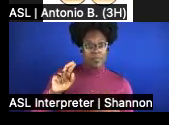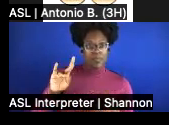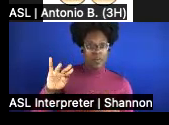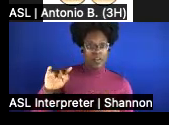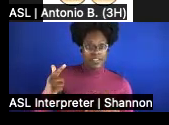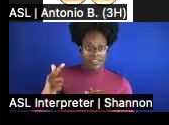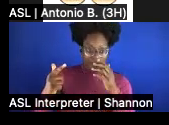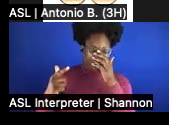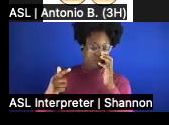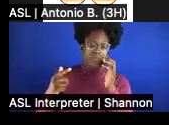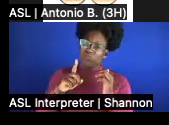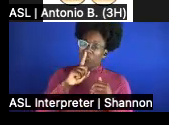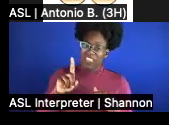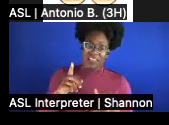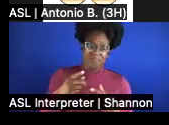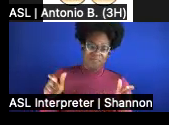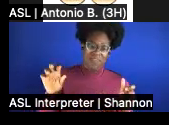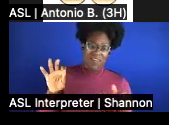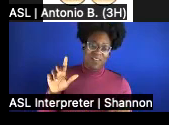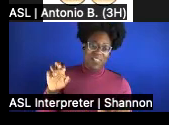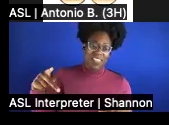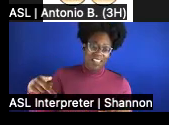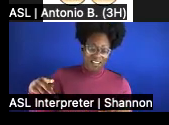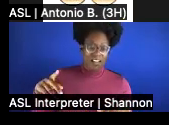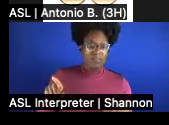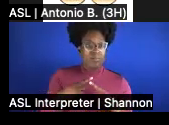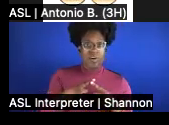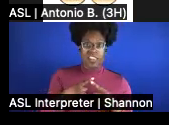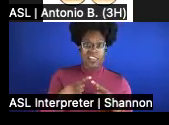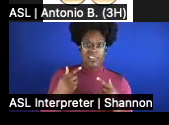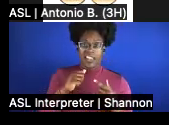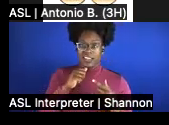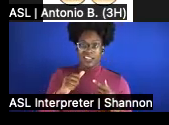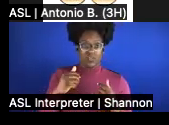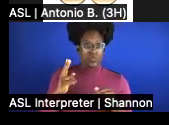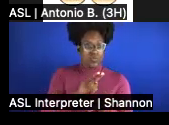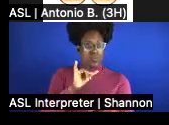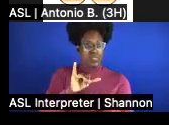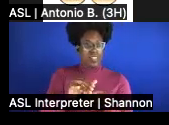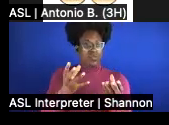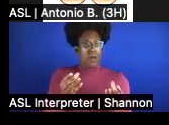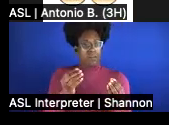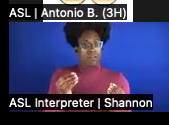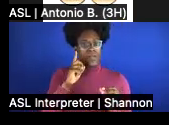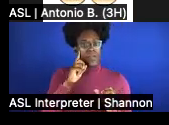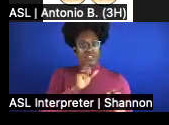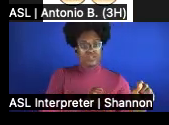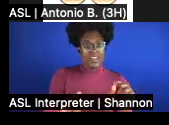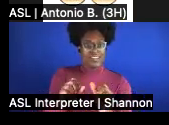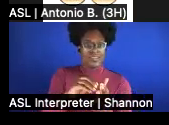right? For telling, their explicit comments were successful at 72%, less so for their implicit